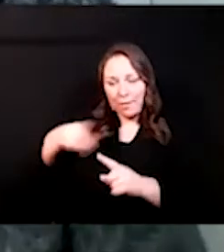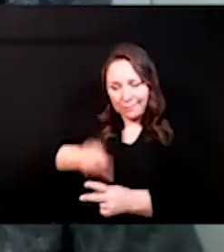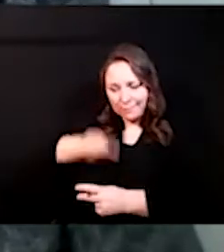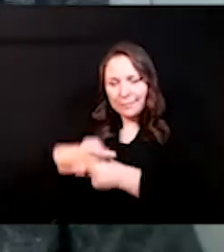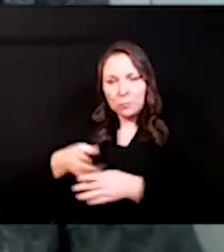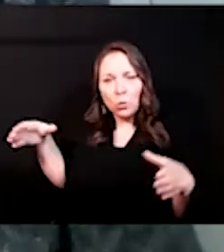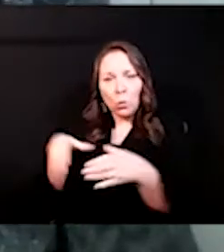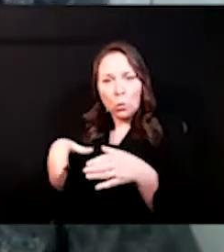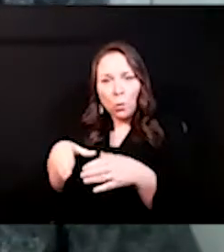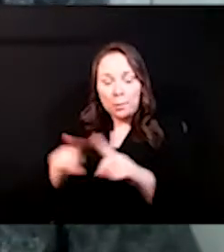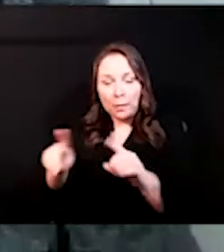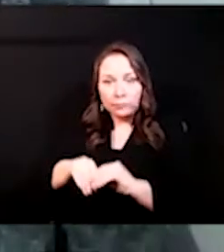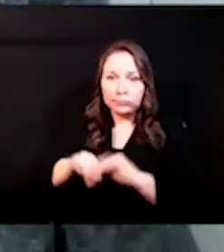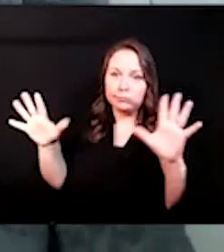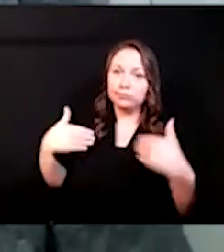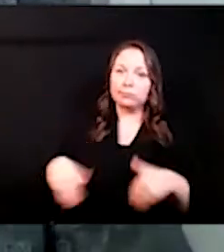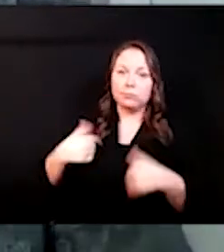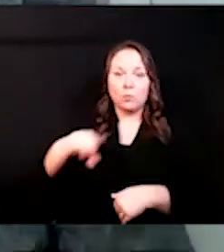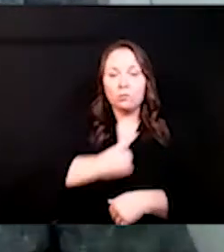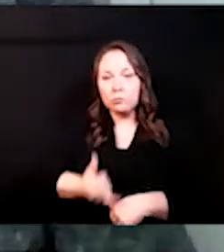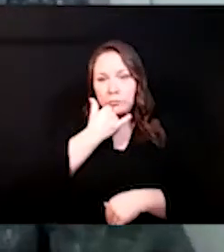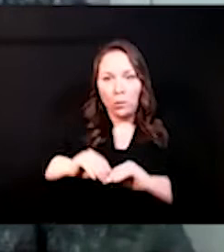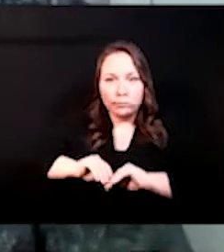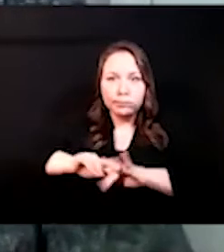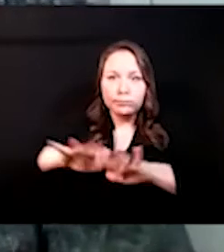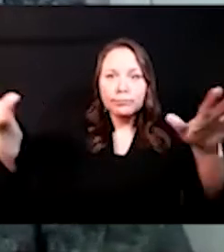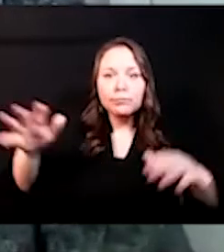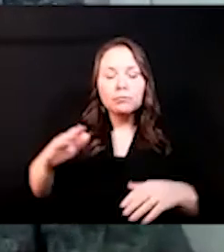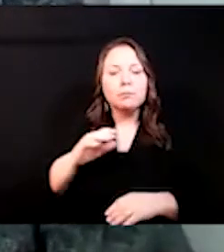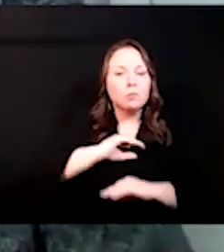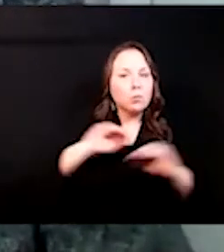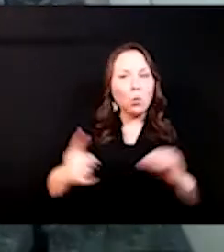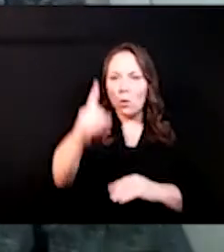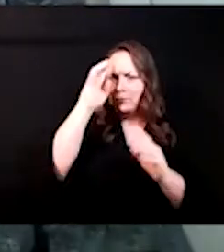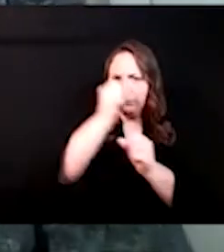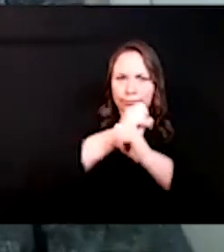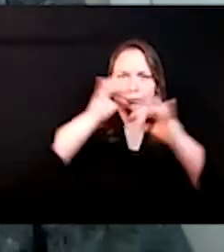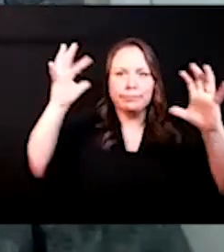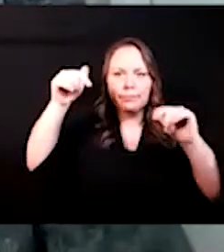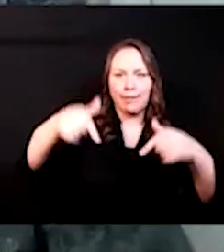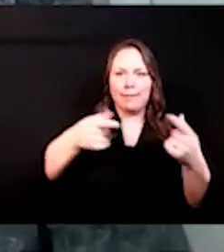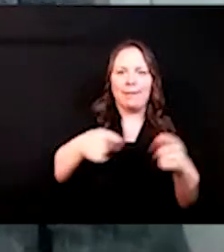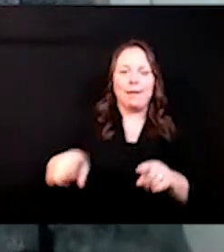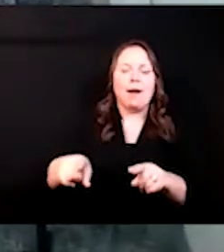FAIRLY CONTAINED, BUT YOU KNOW , OBVIOUSLY, WE'VE SEEN THAT TO BE QUITE DIFFERENT AND I DON'T THINK ANYONE PROBABLY